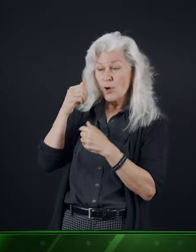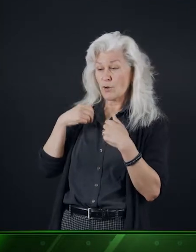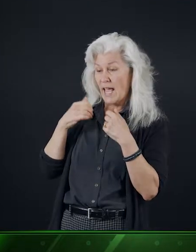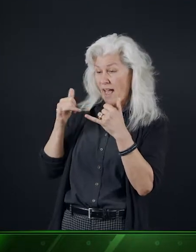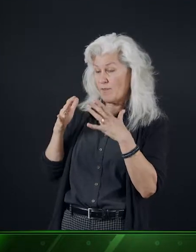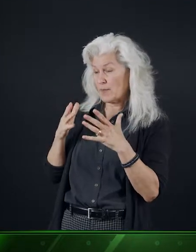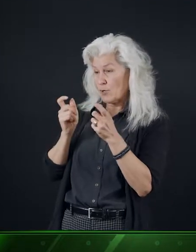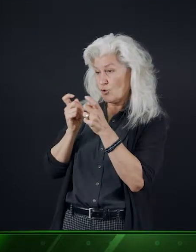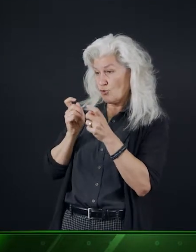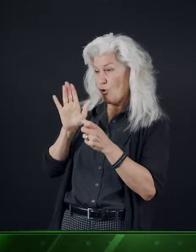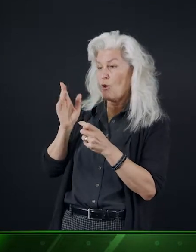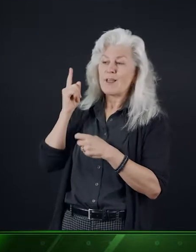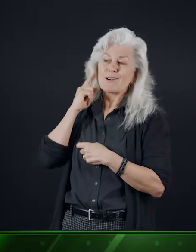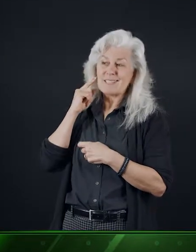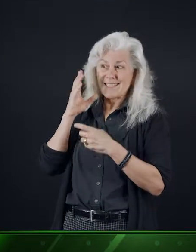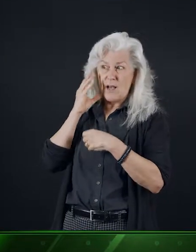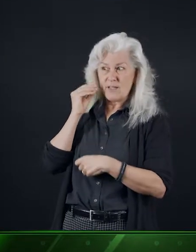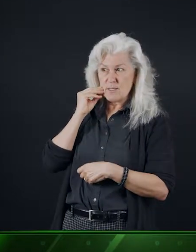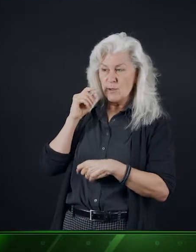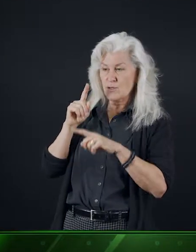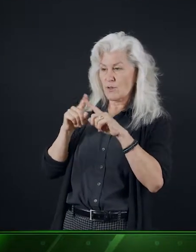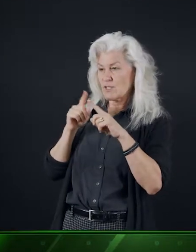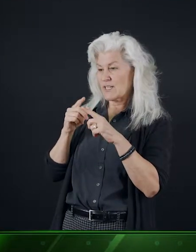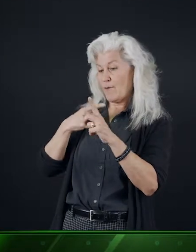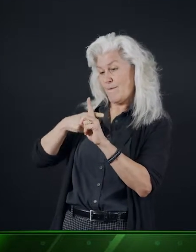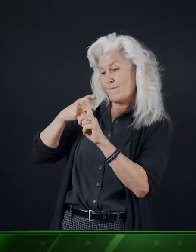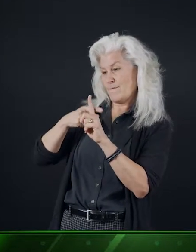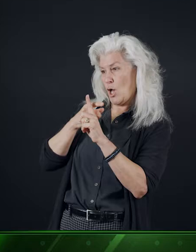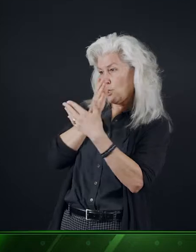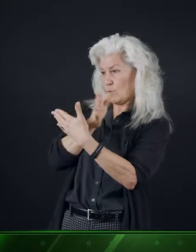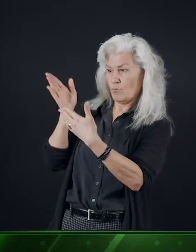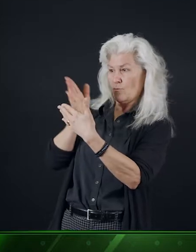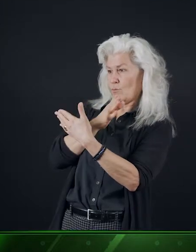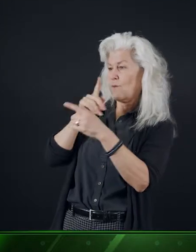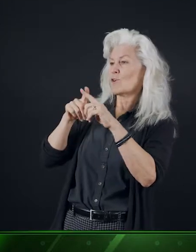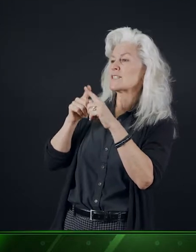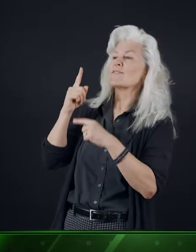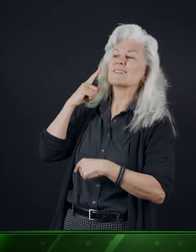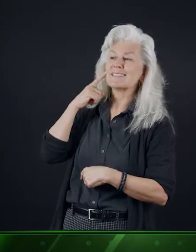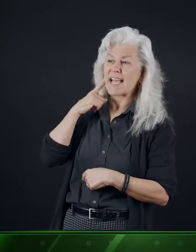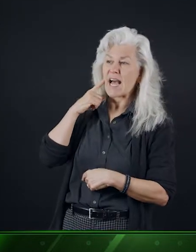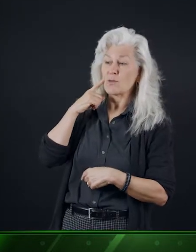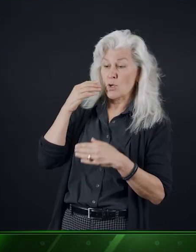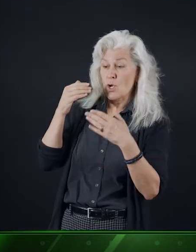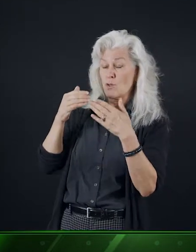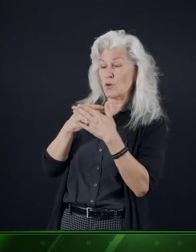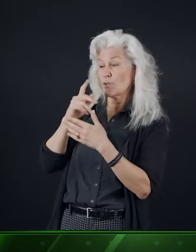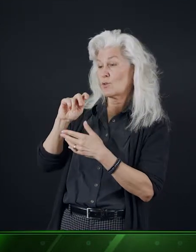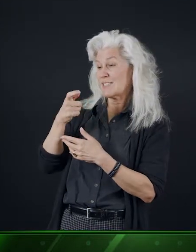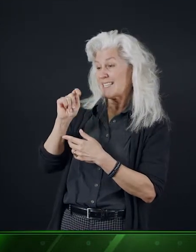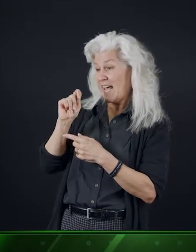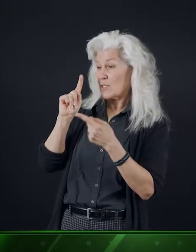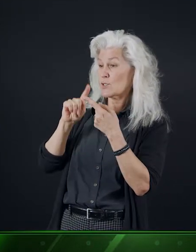with different volume sliders for a variety of types of sounds. There's new text-to-speech and speech-to-text options for players